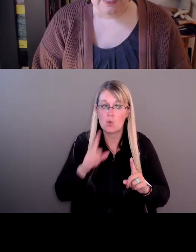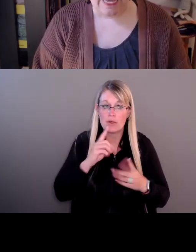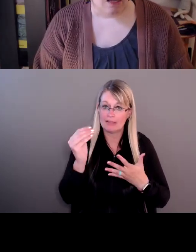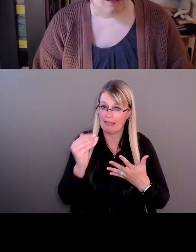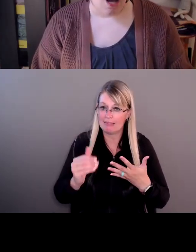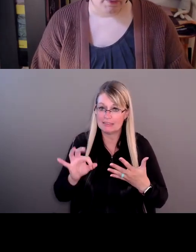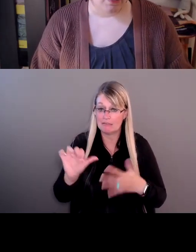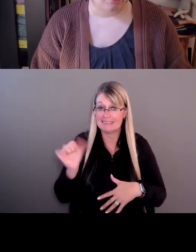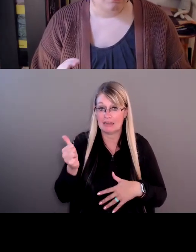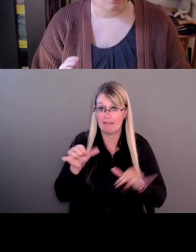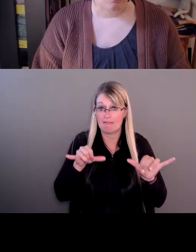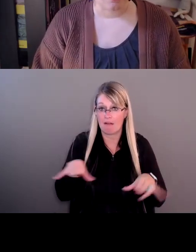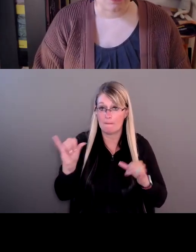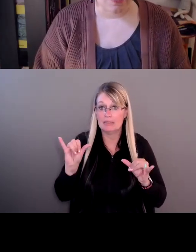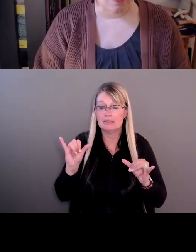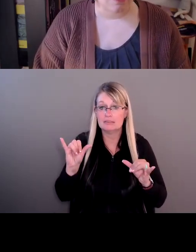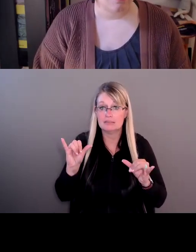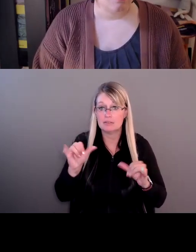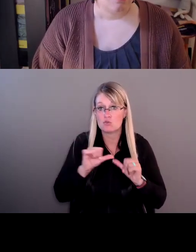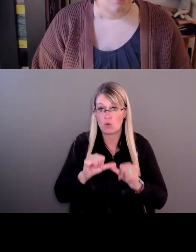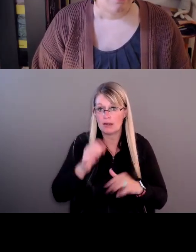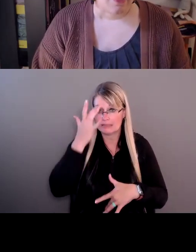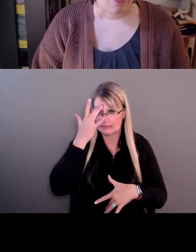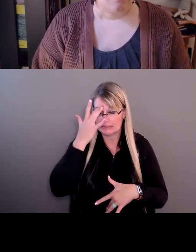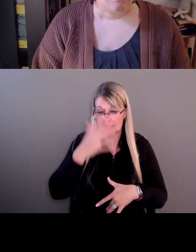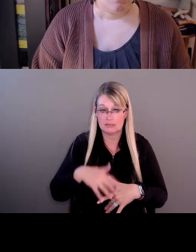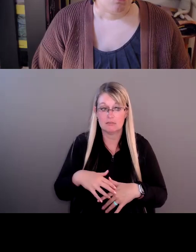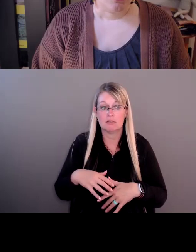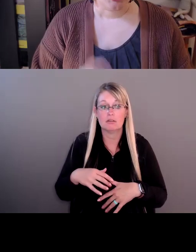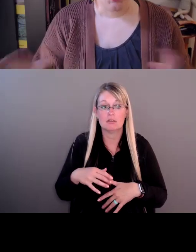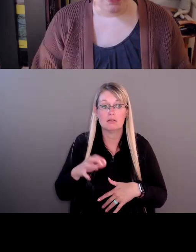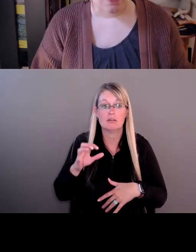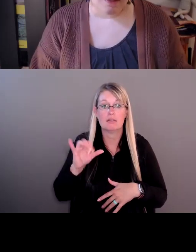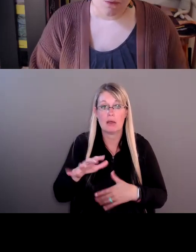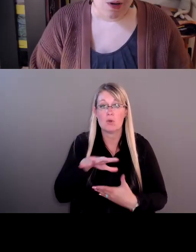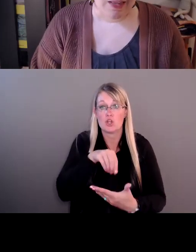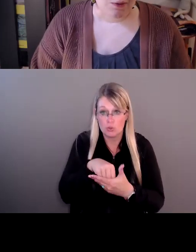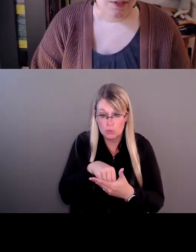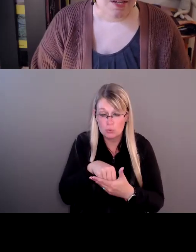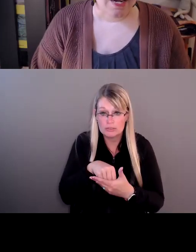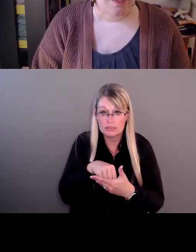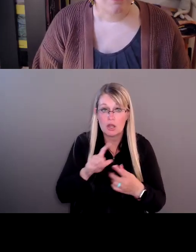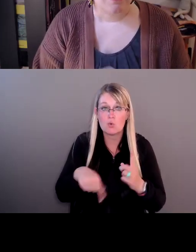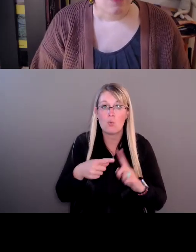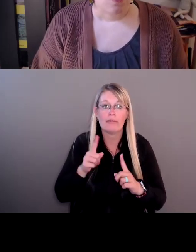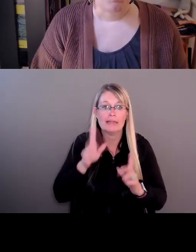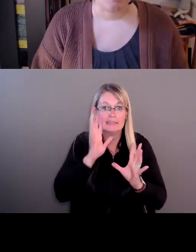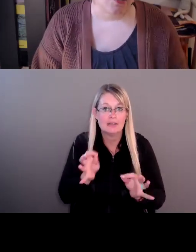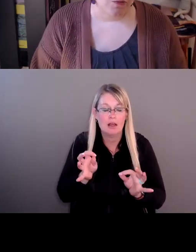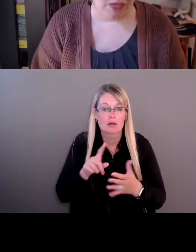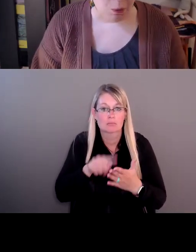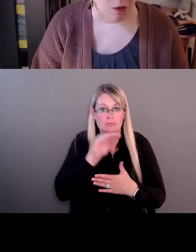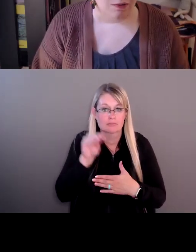ten common chronic illnesses that were included when they were deciding what percentage of people